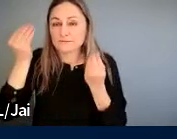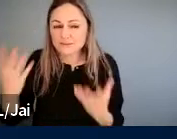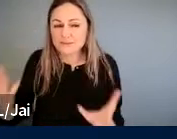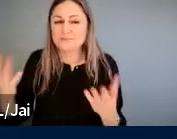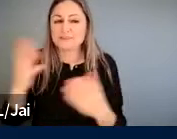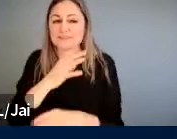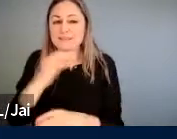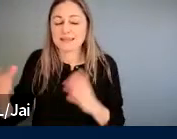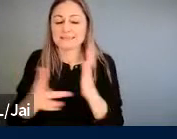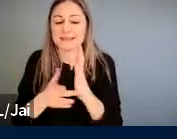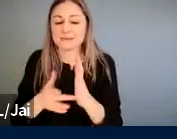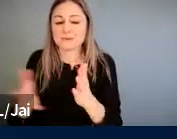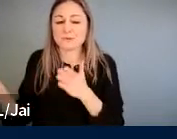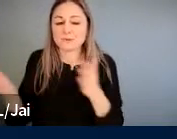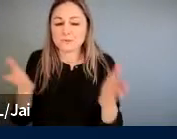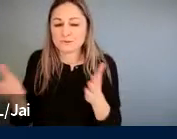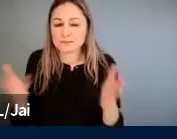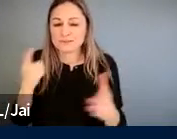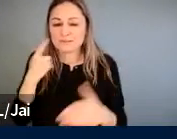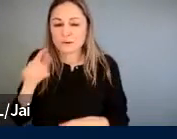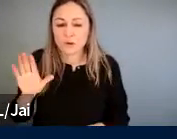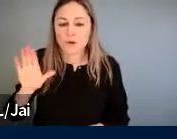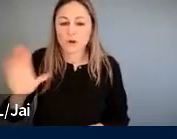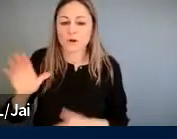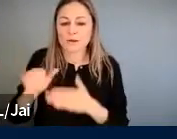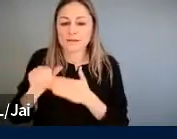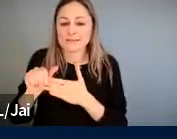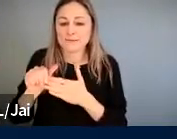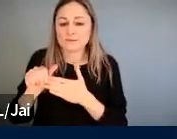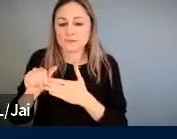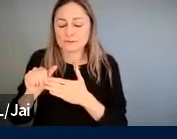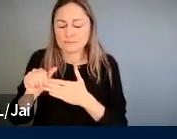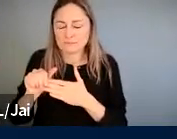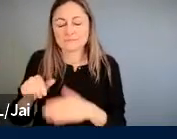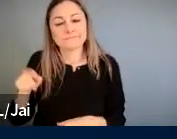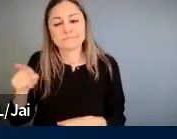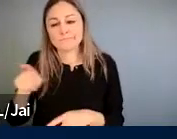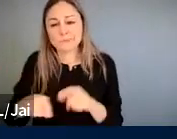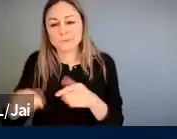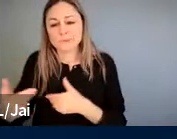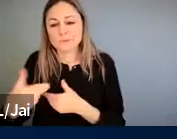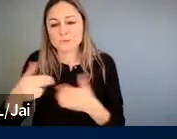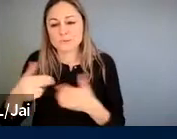technical services for her leadership on this work. She wasn't able to join us today,